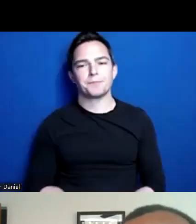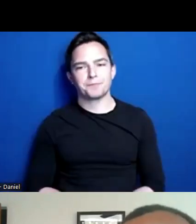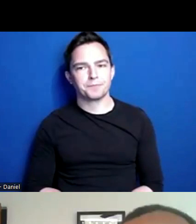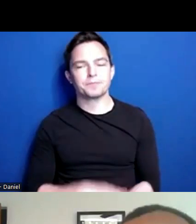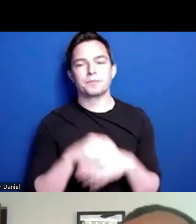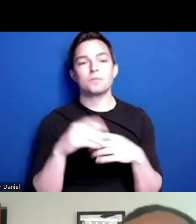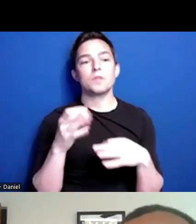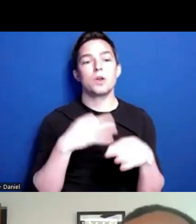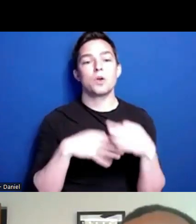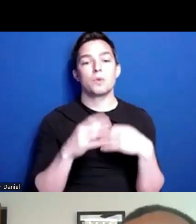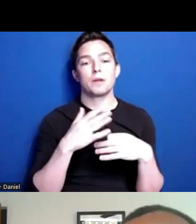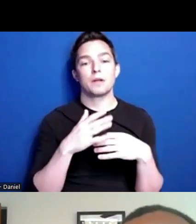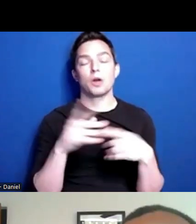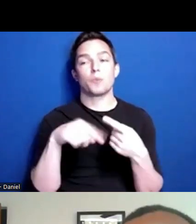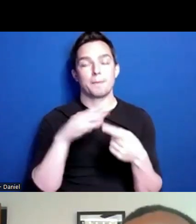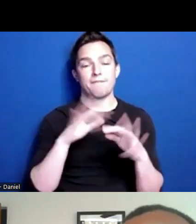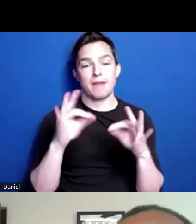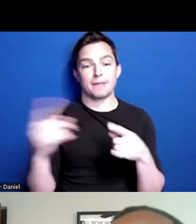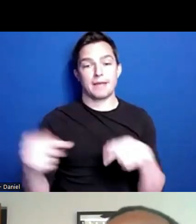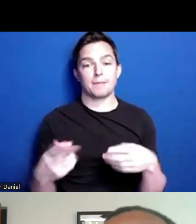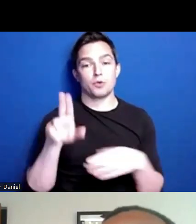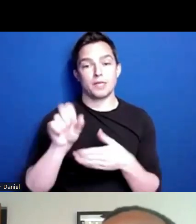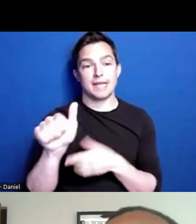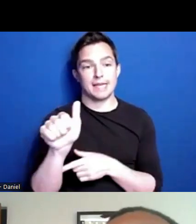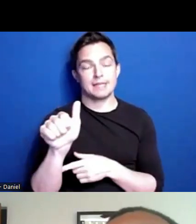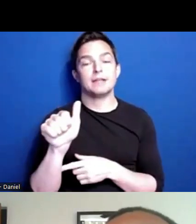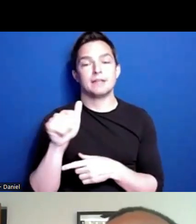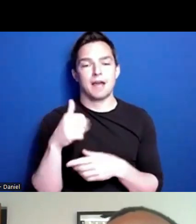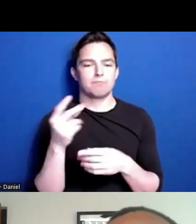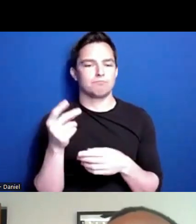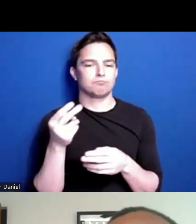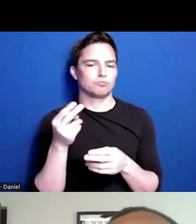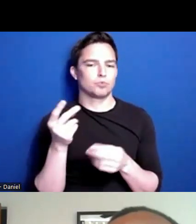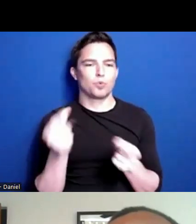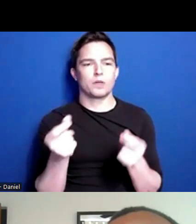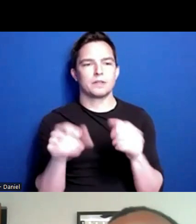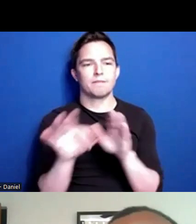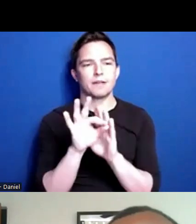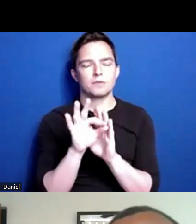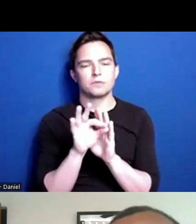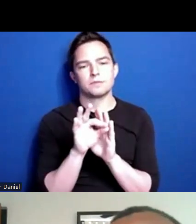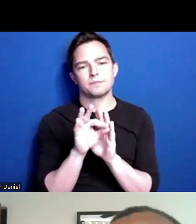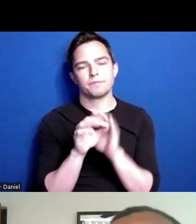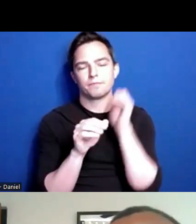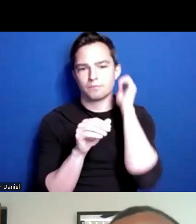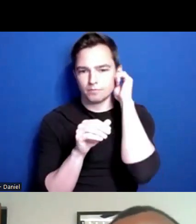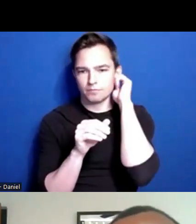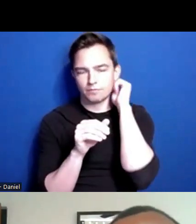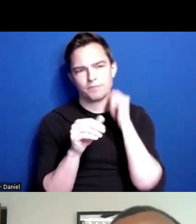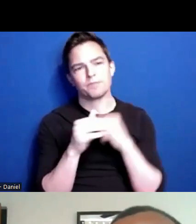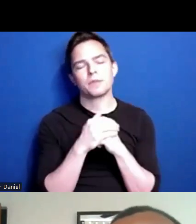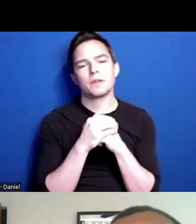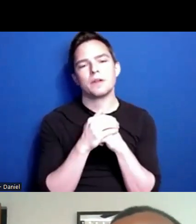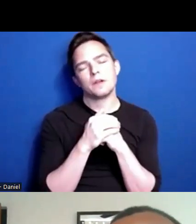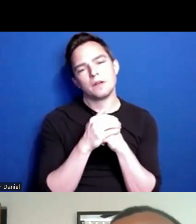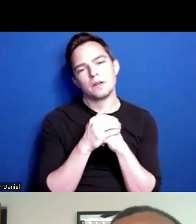family came to the US, I quickly realized that I would be-- I was at an advantage in terms of